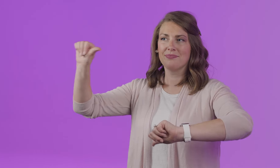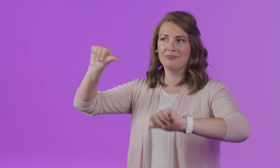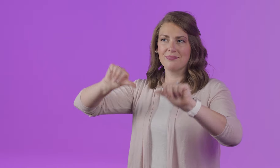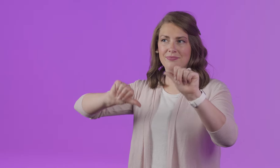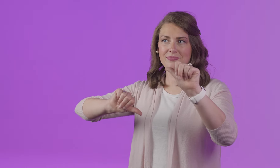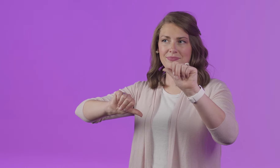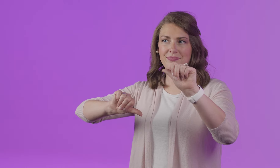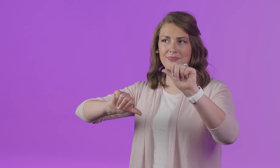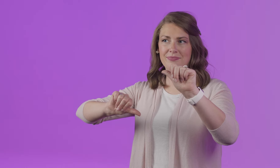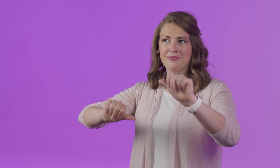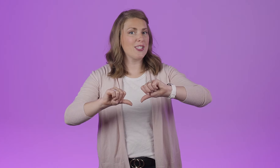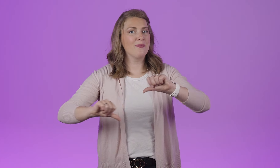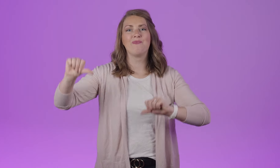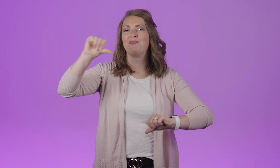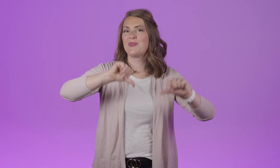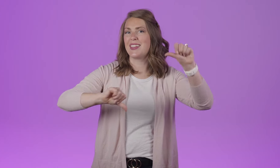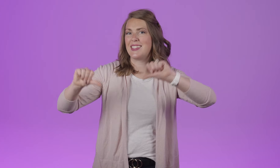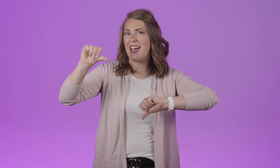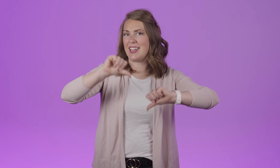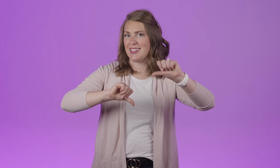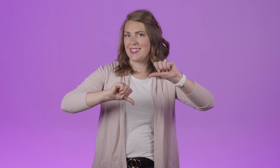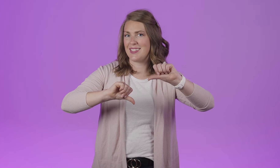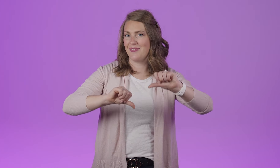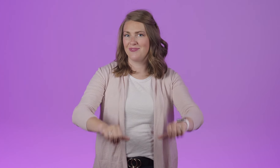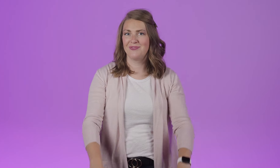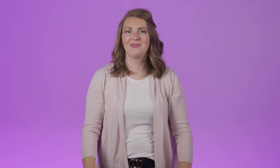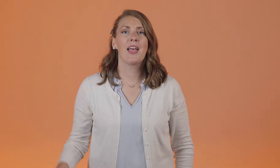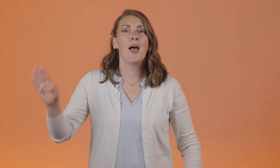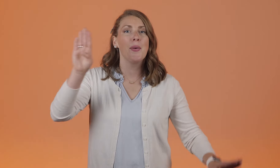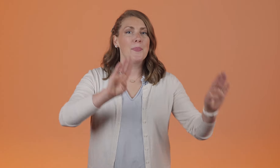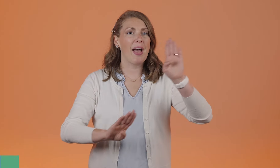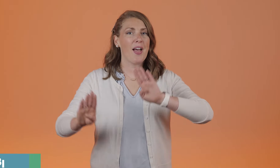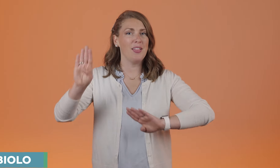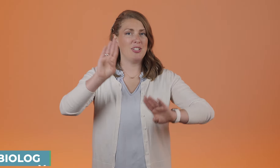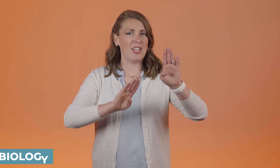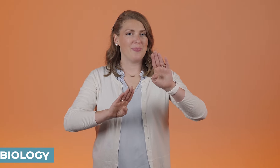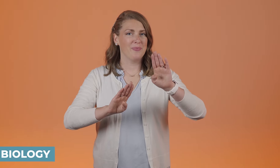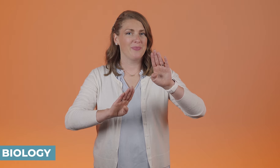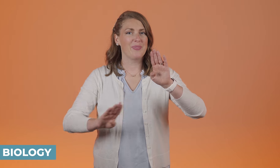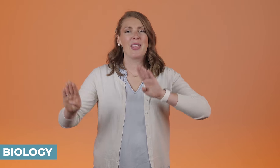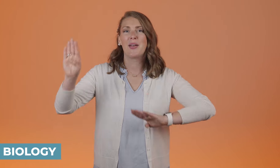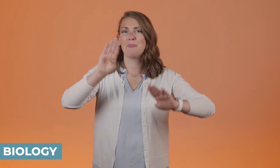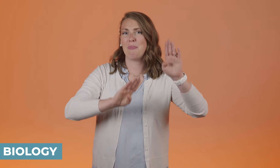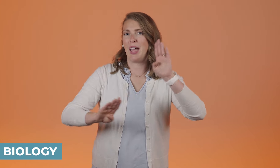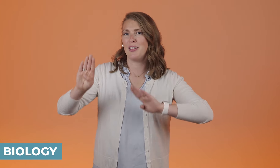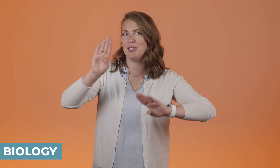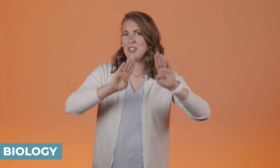and pouring into beakers. SCIENCE BIOLOGY BIOLOGY